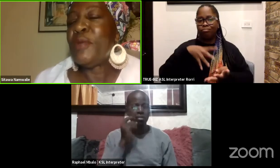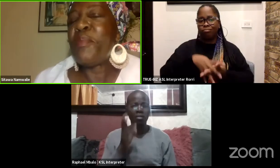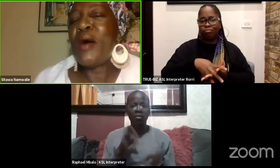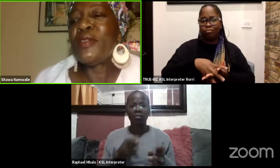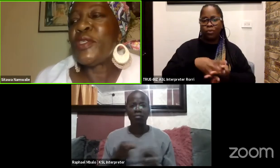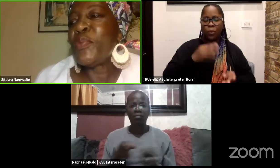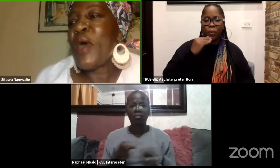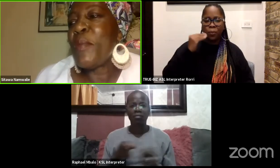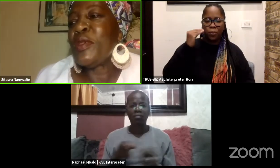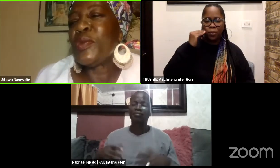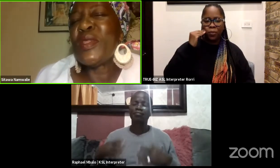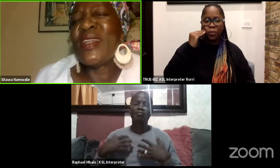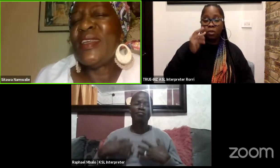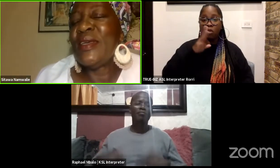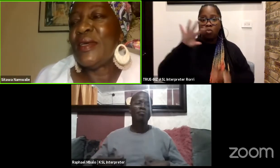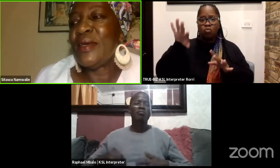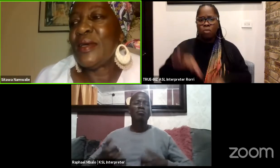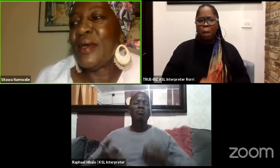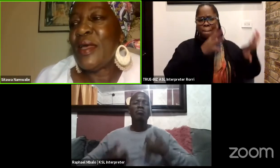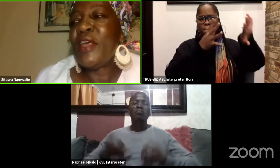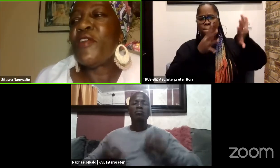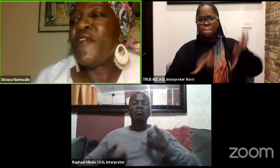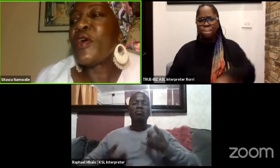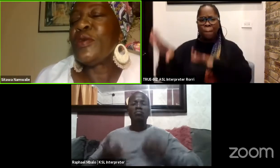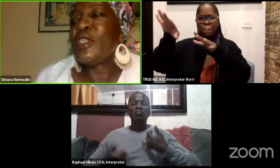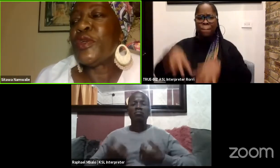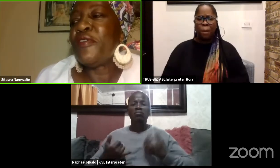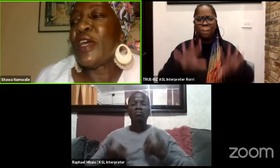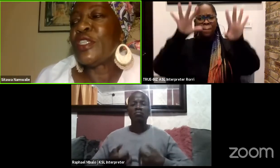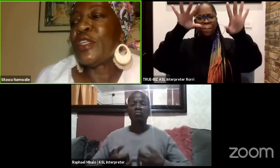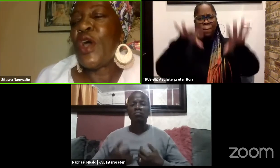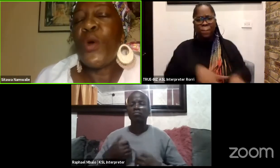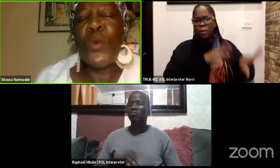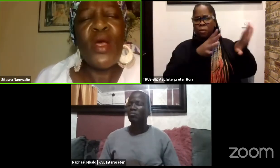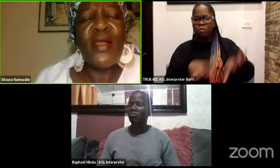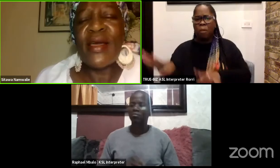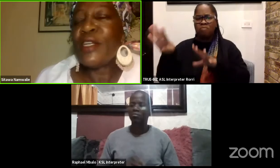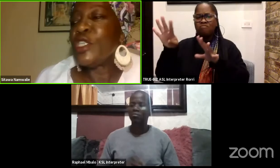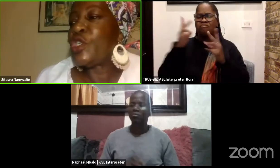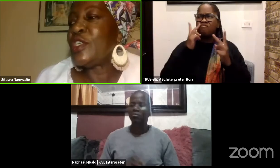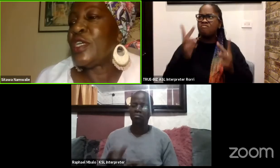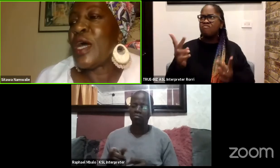She bounces on pebbles with glee. The river goes into reflection, whirling and dredging